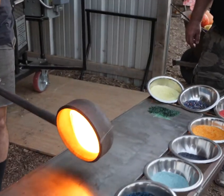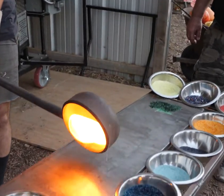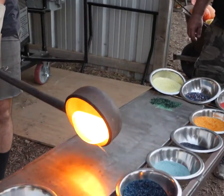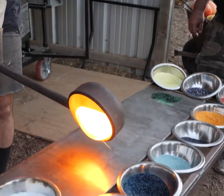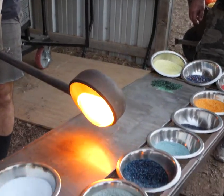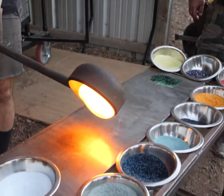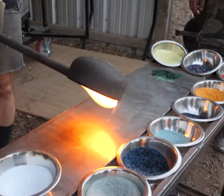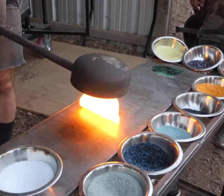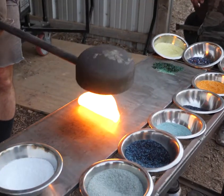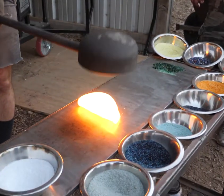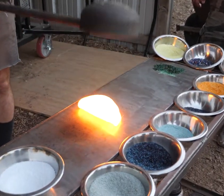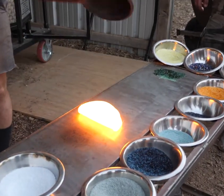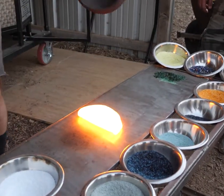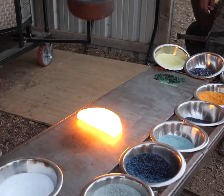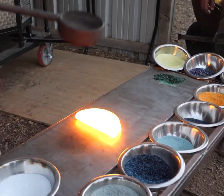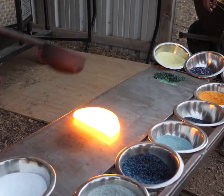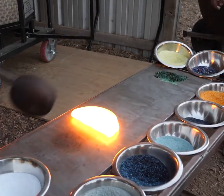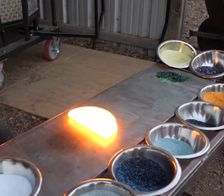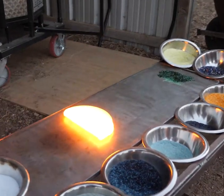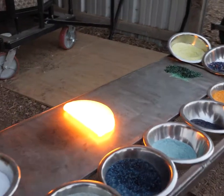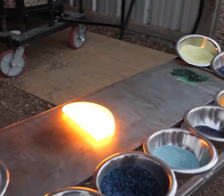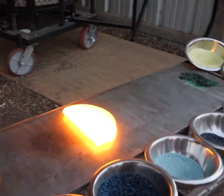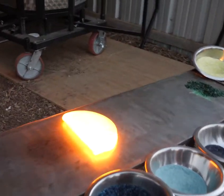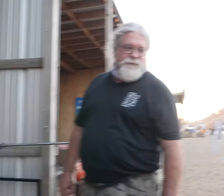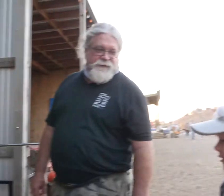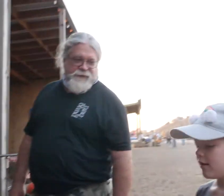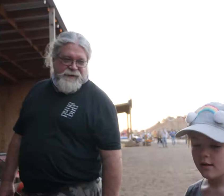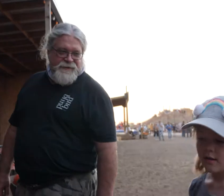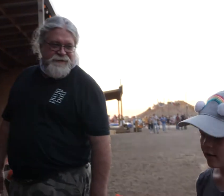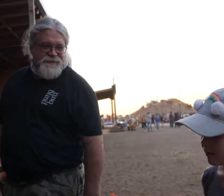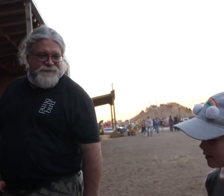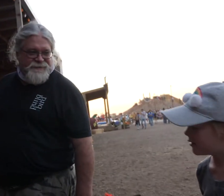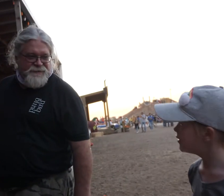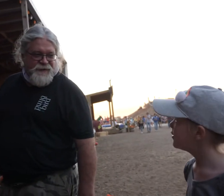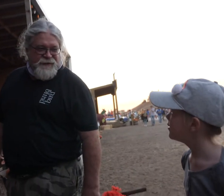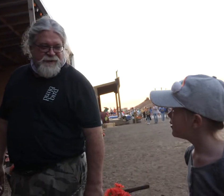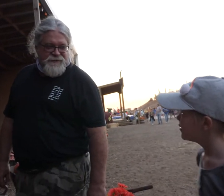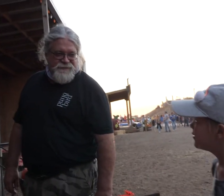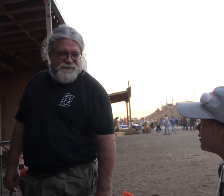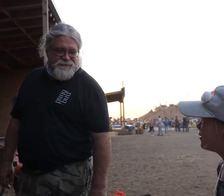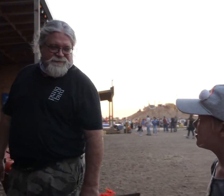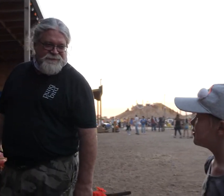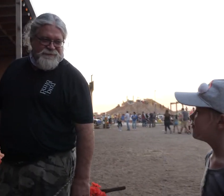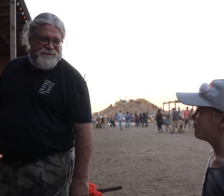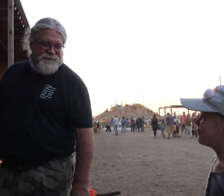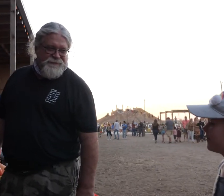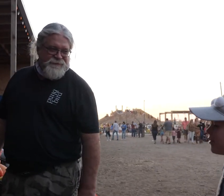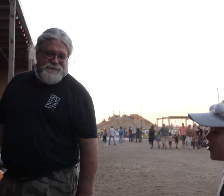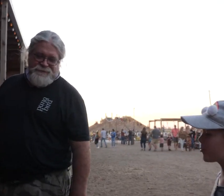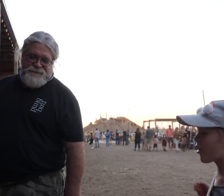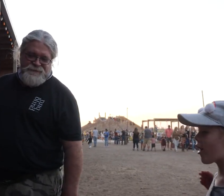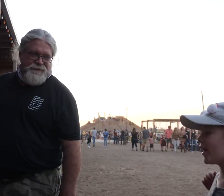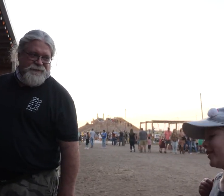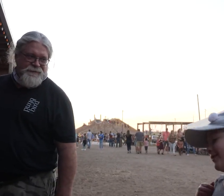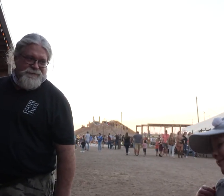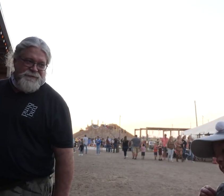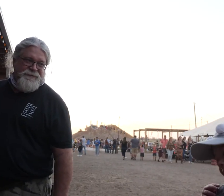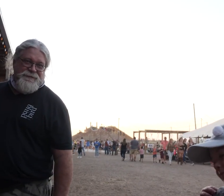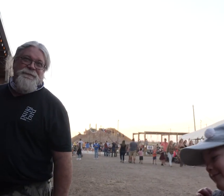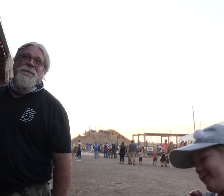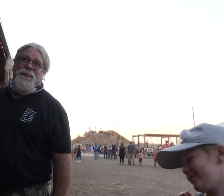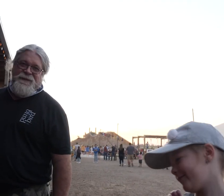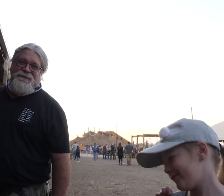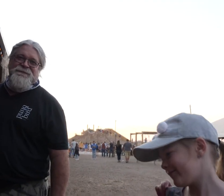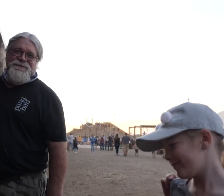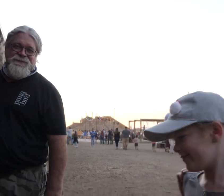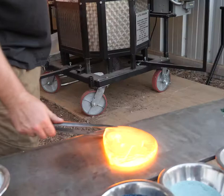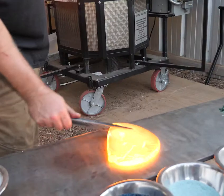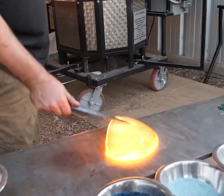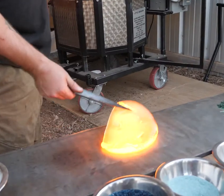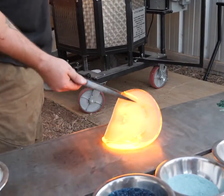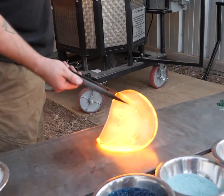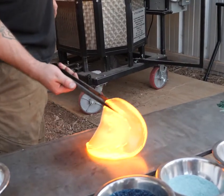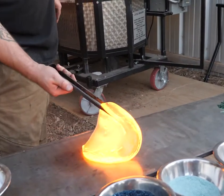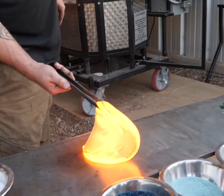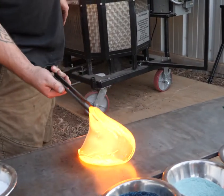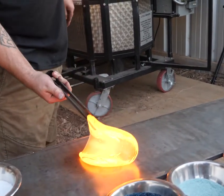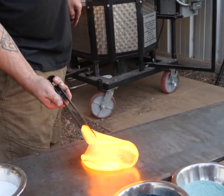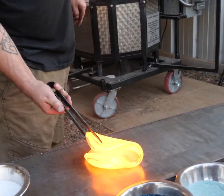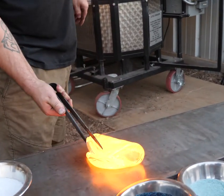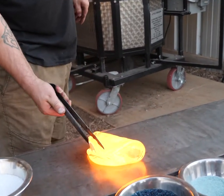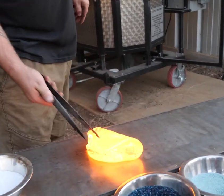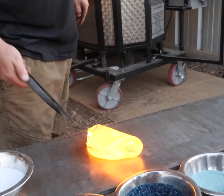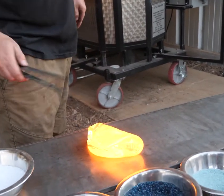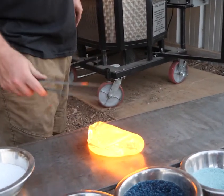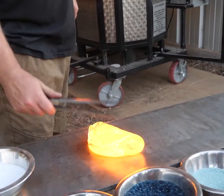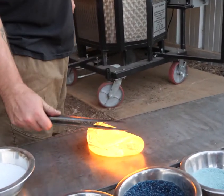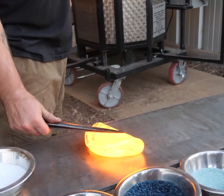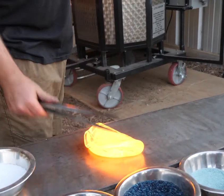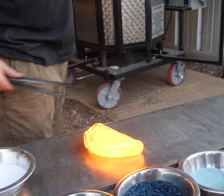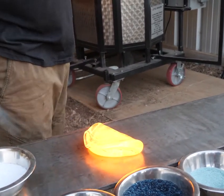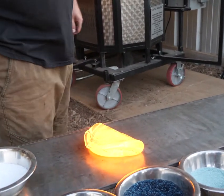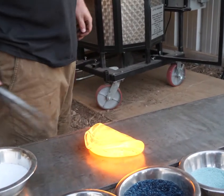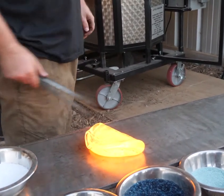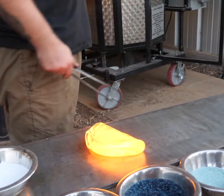This has cooled off a little bit.